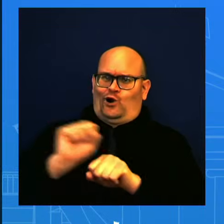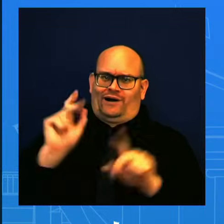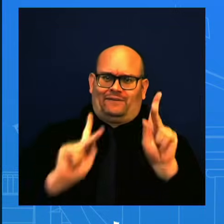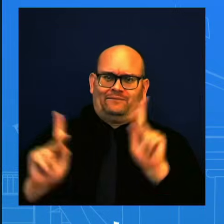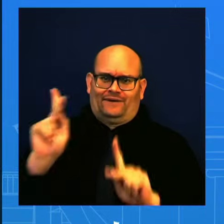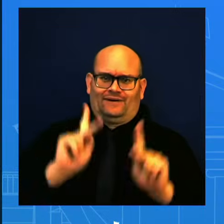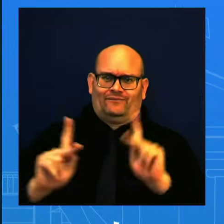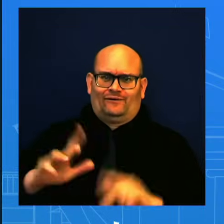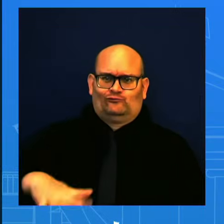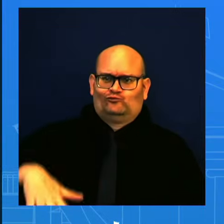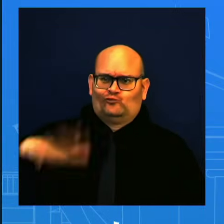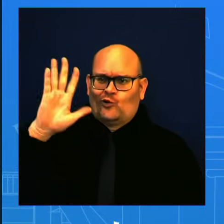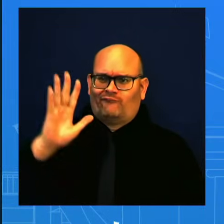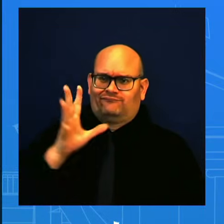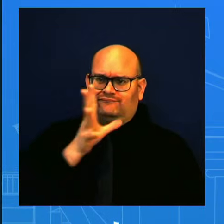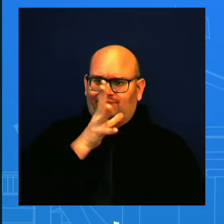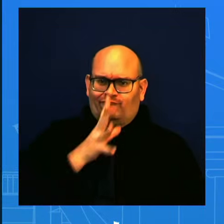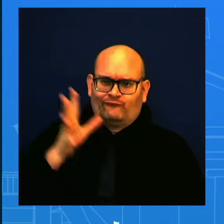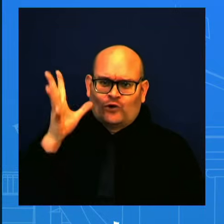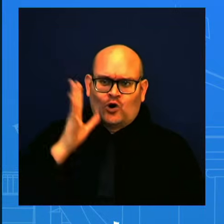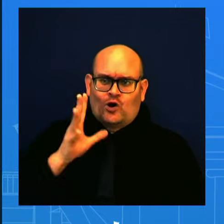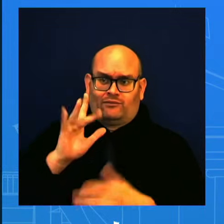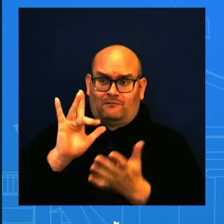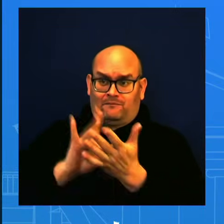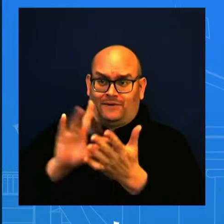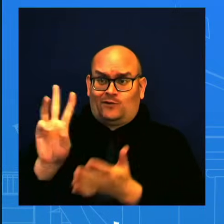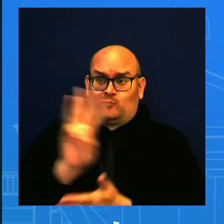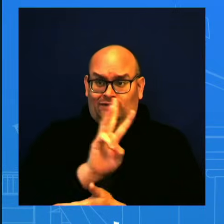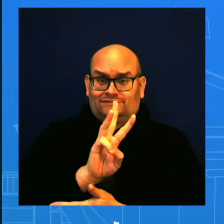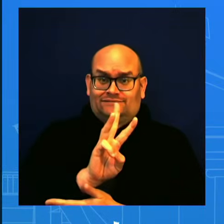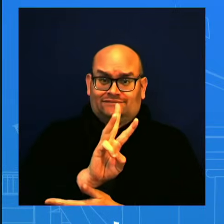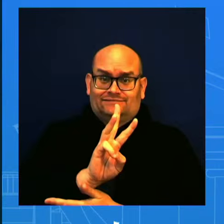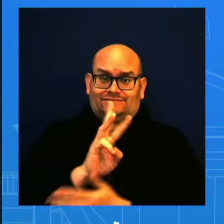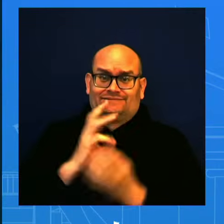to make sure that we get that done. I was asked about -- I was by -- from that readout that we just put out,